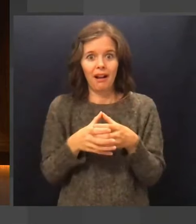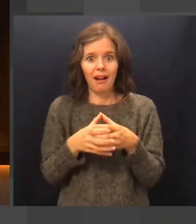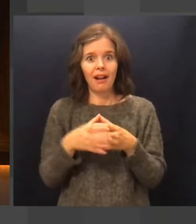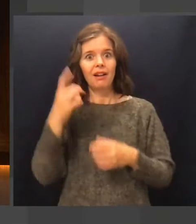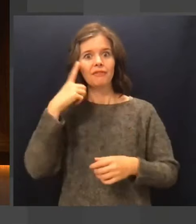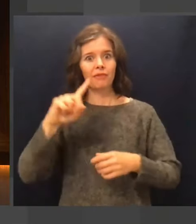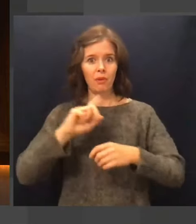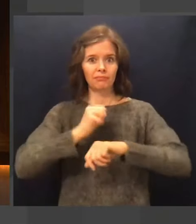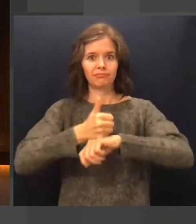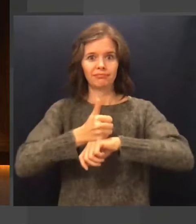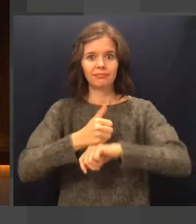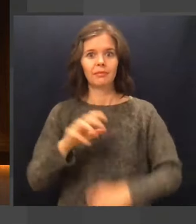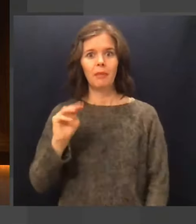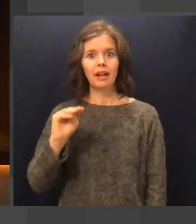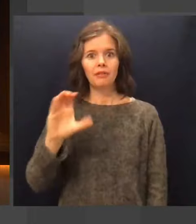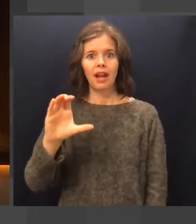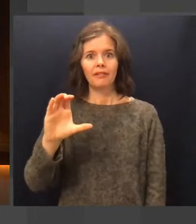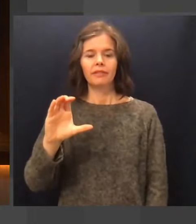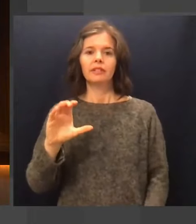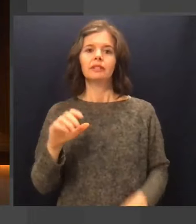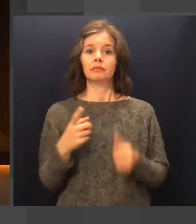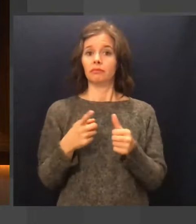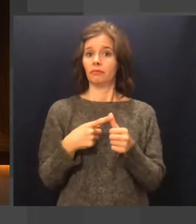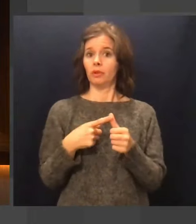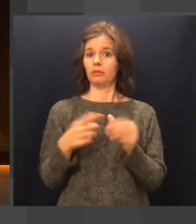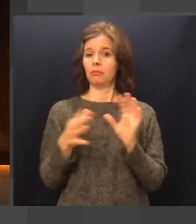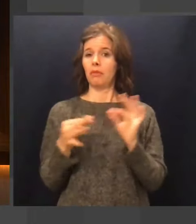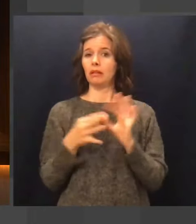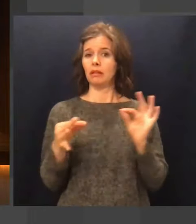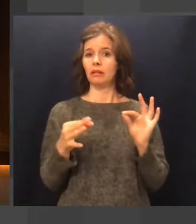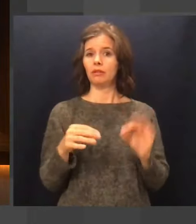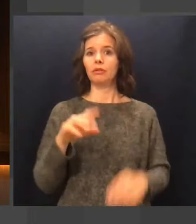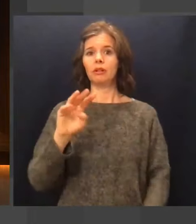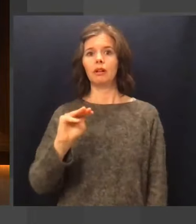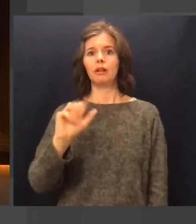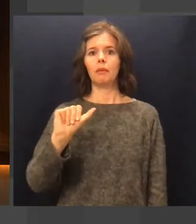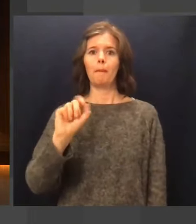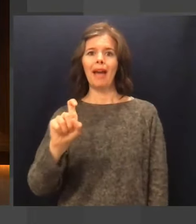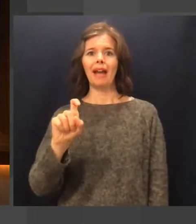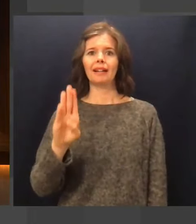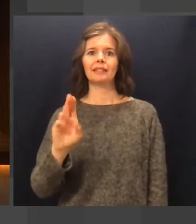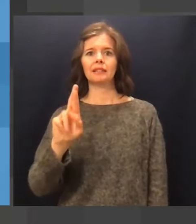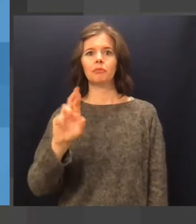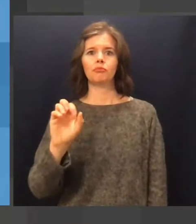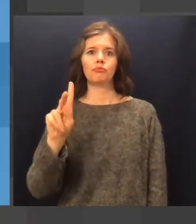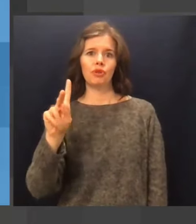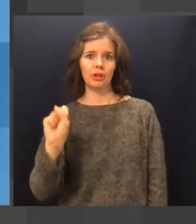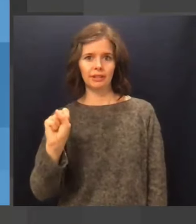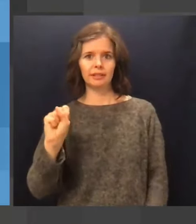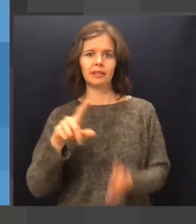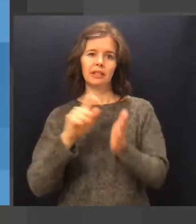INTO MINECRAFT. BUT FIRST, WE HAVE A MESSAGE FROM OUR GOOD FRIEND MAX BROOKS, AUTHOR OF OUR FIRST